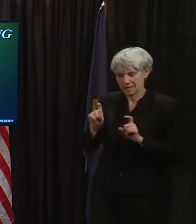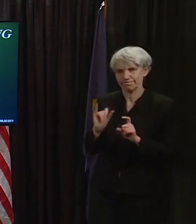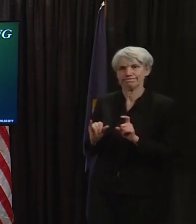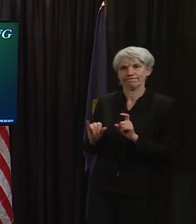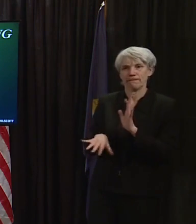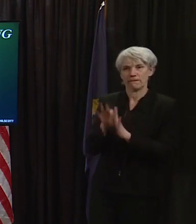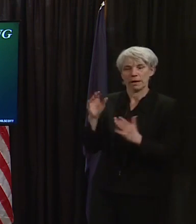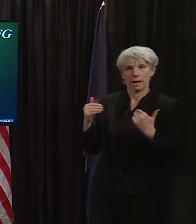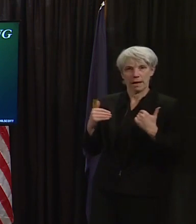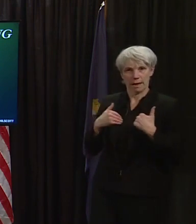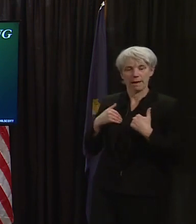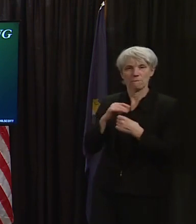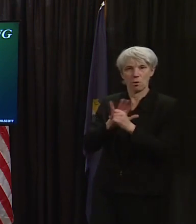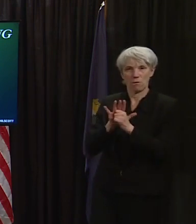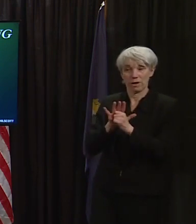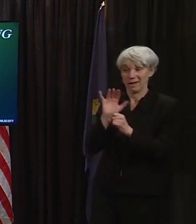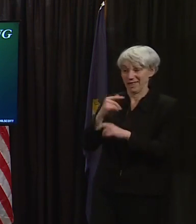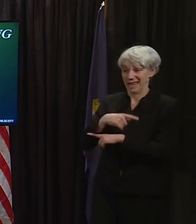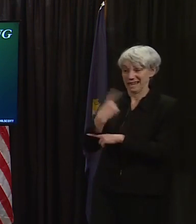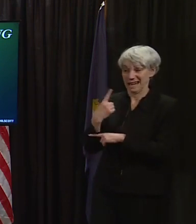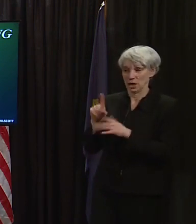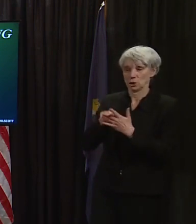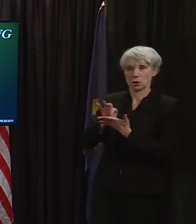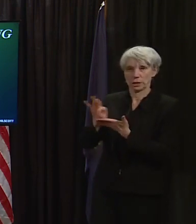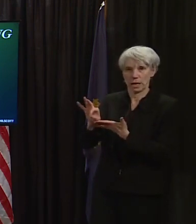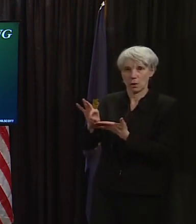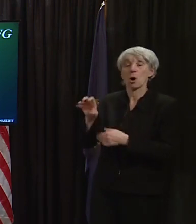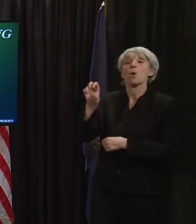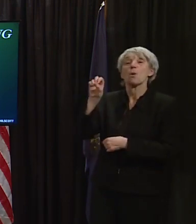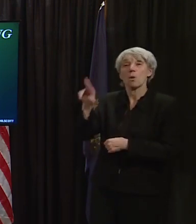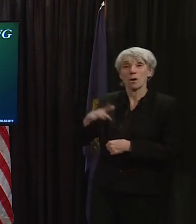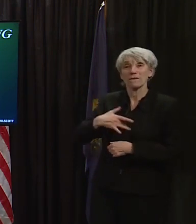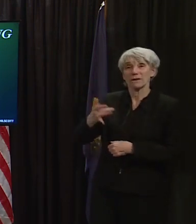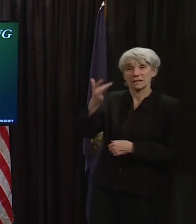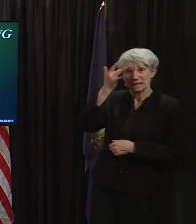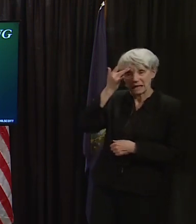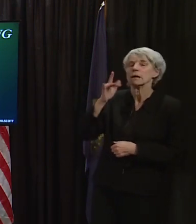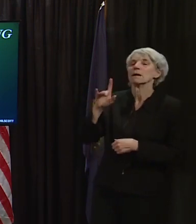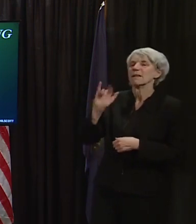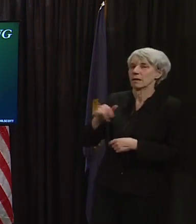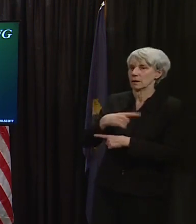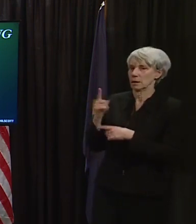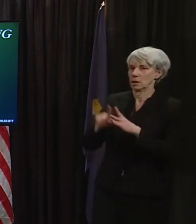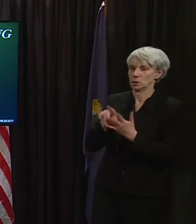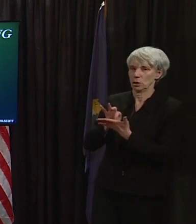began quarantine, on the other hand, follows your exposure to an infected